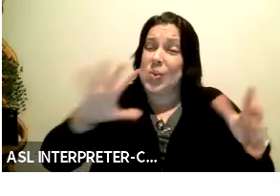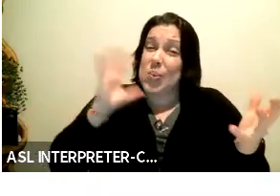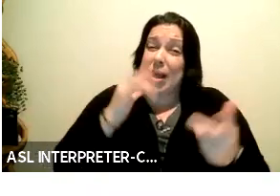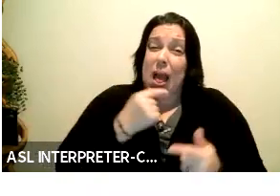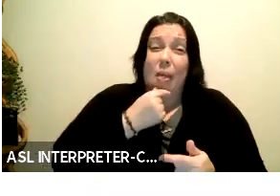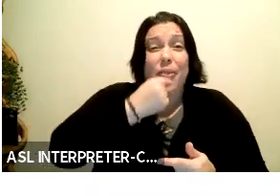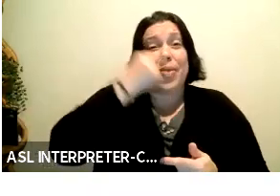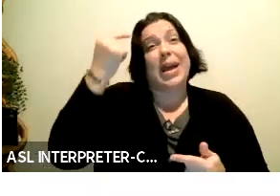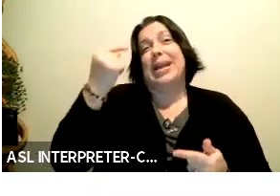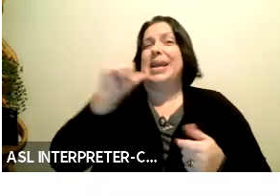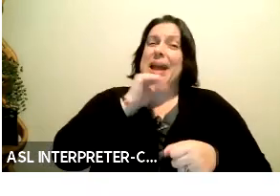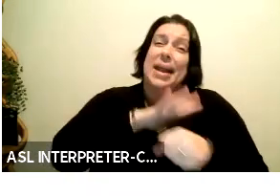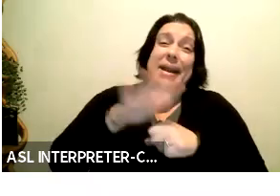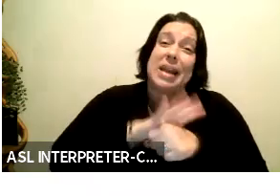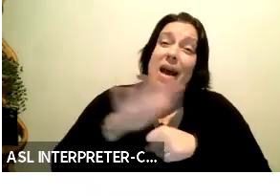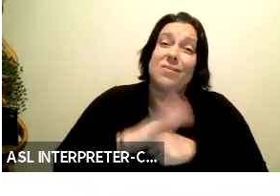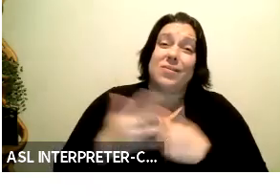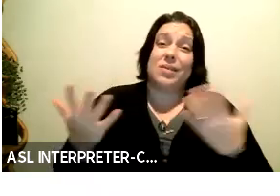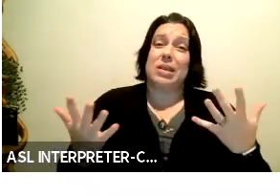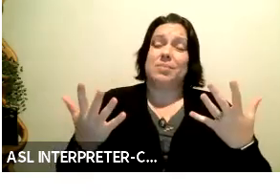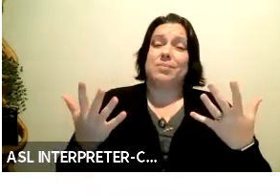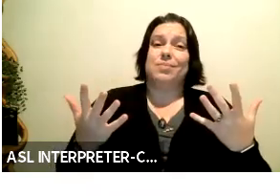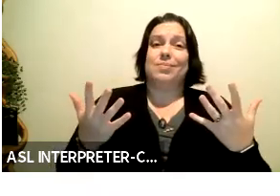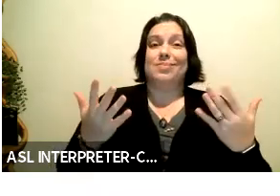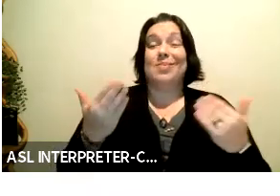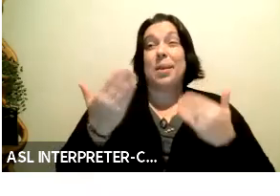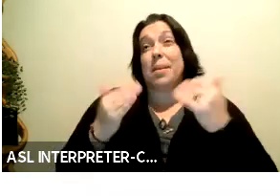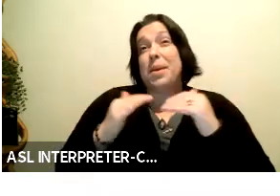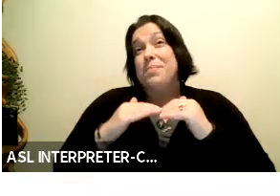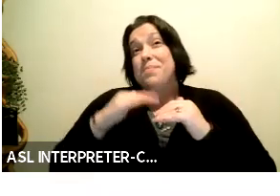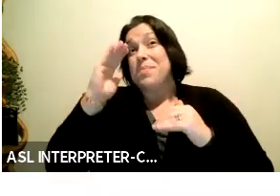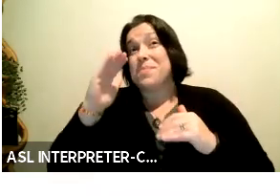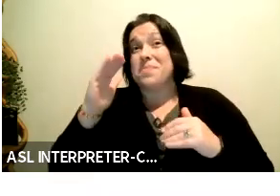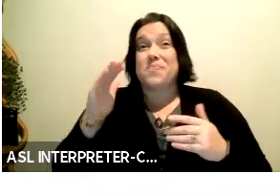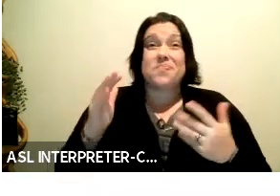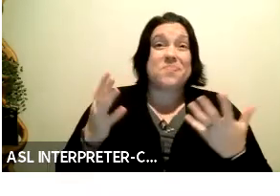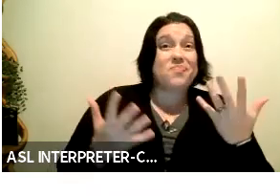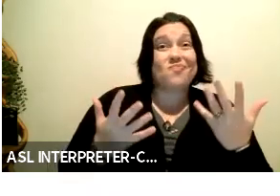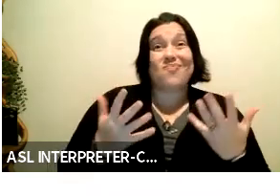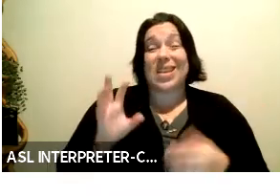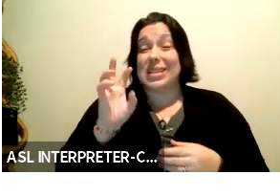sort of half dozen staff local public health departments. Disappointingly, these public